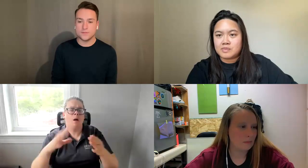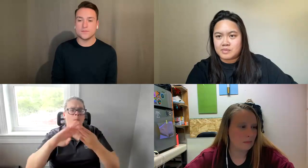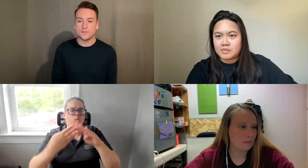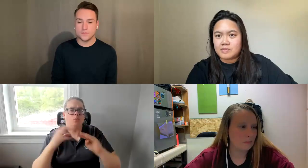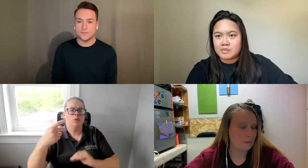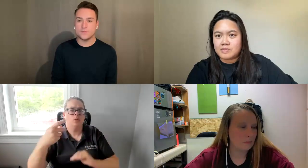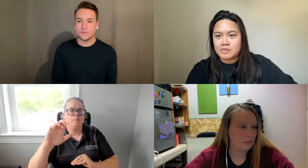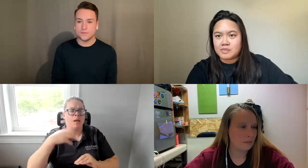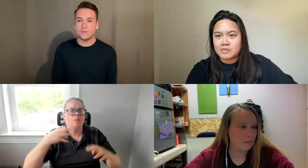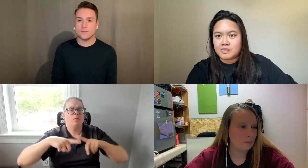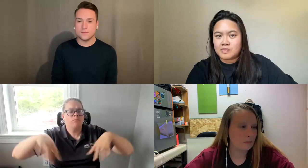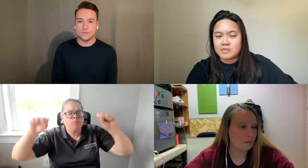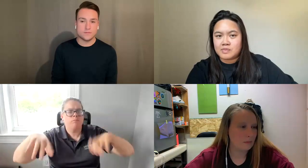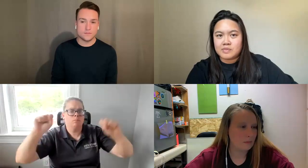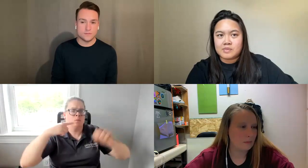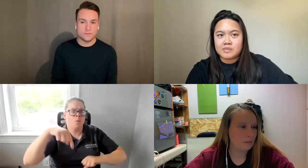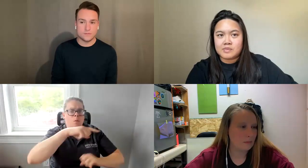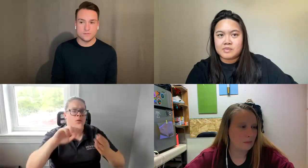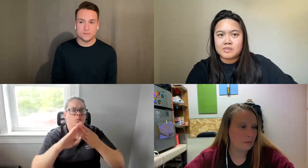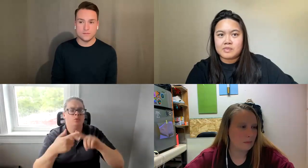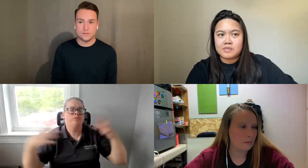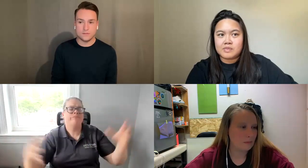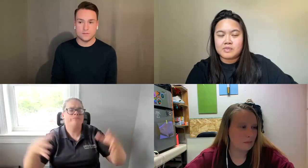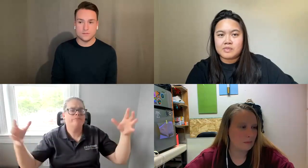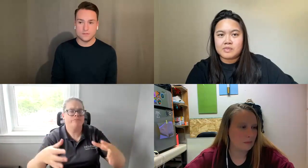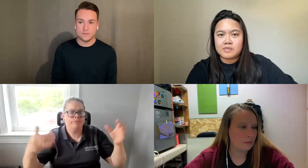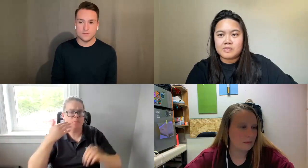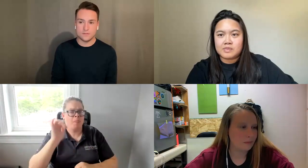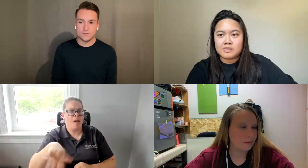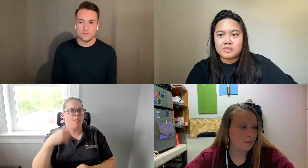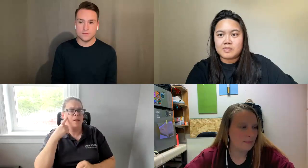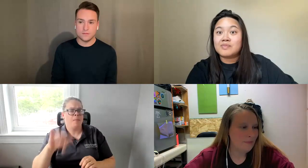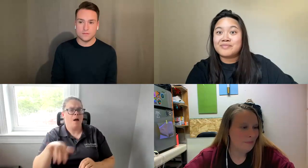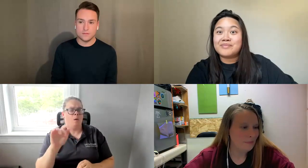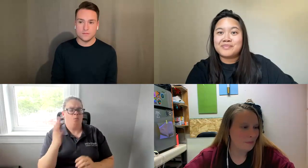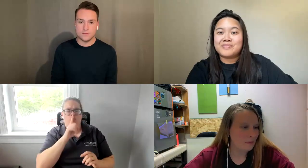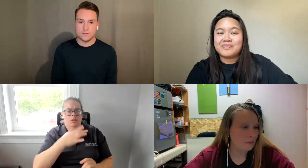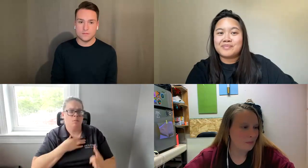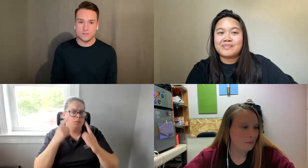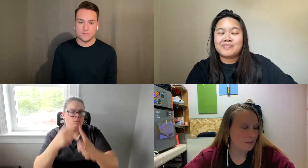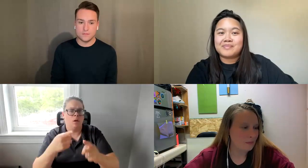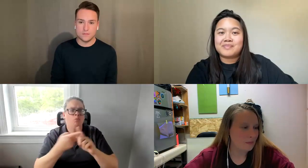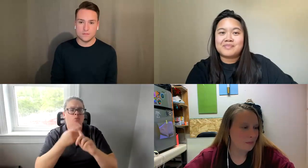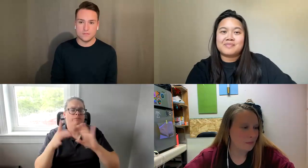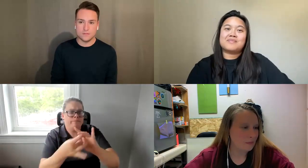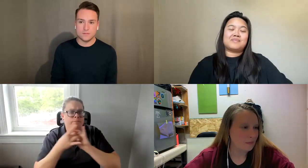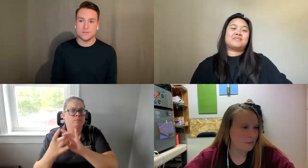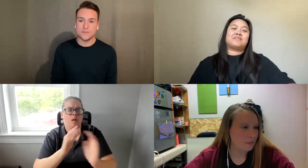I'm hoping we are going to have a community space at Lost River Vacations so people will be able to come together for those purposes.